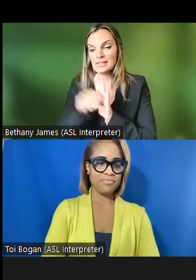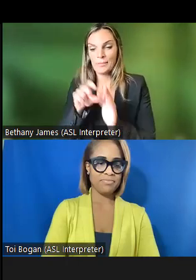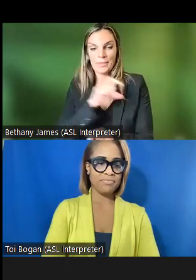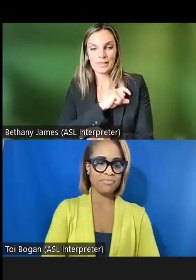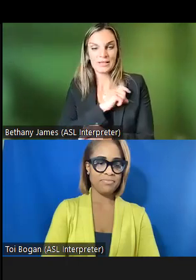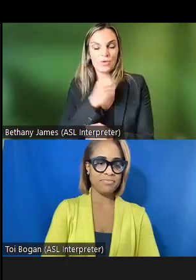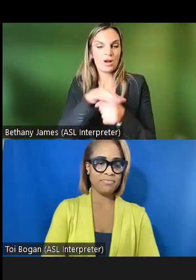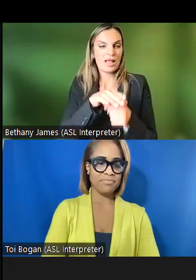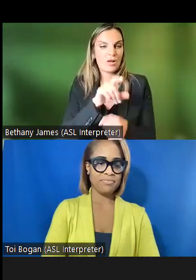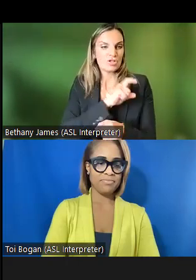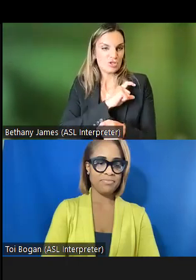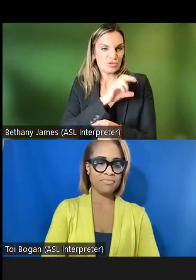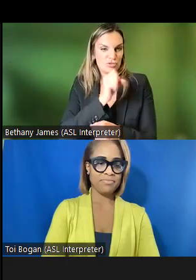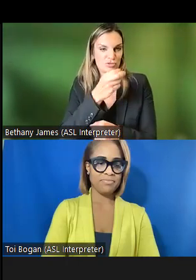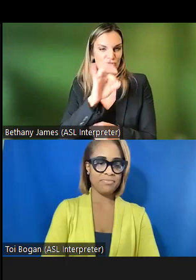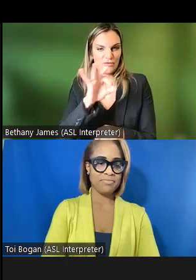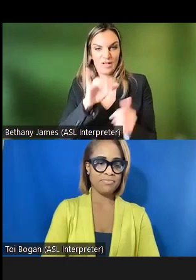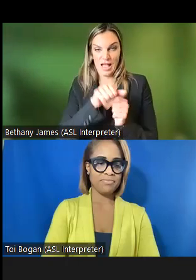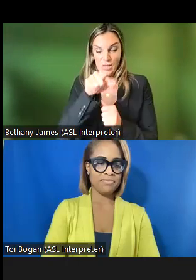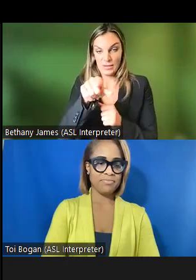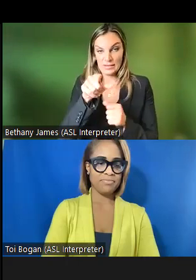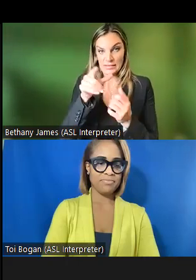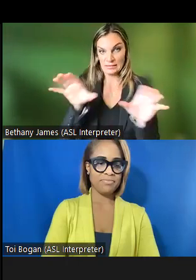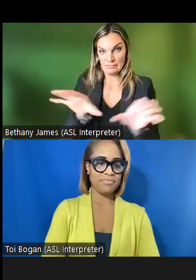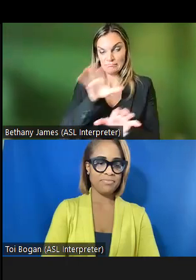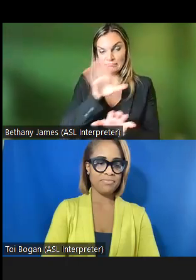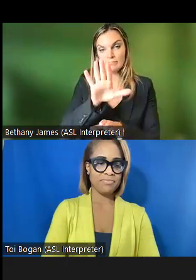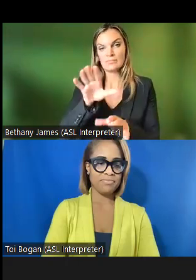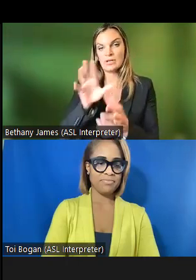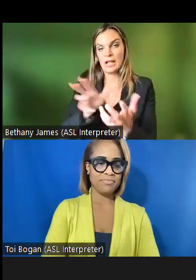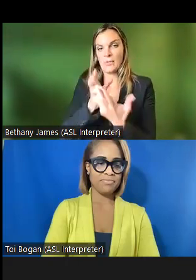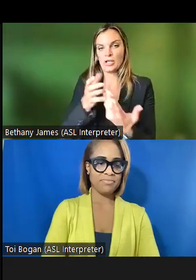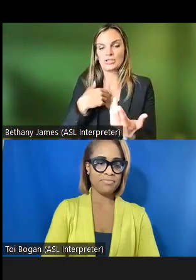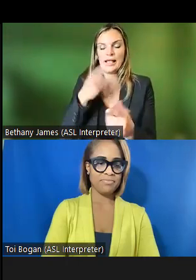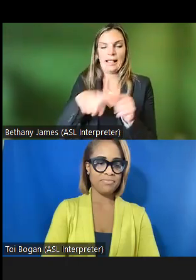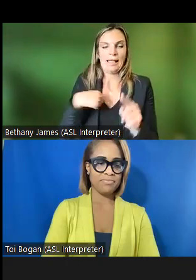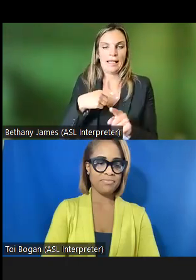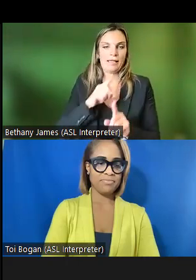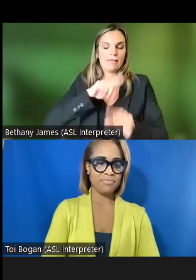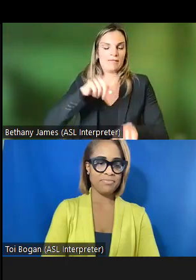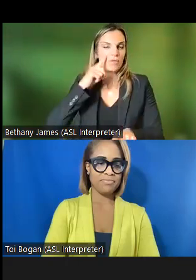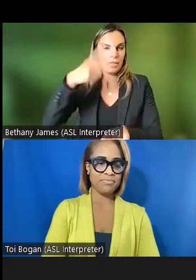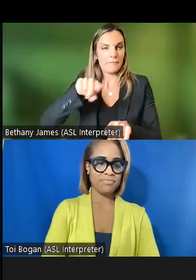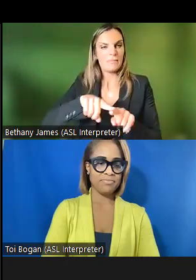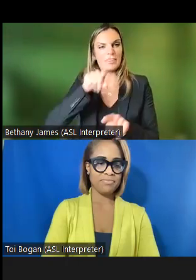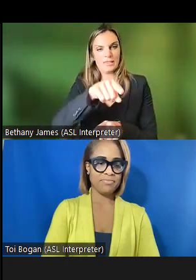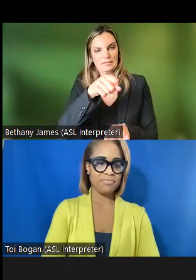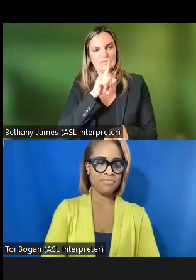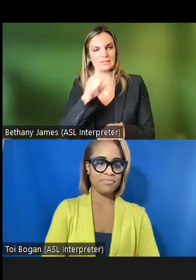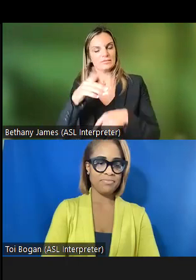in place for how they vet their accommodation process, but this is basically the format and outline that, you know, that should be